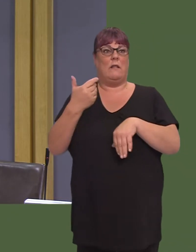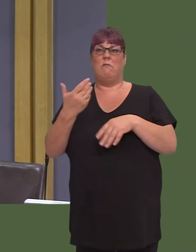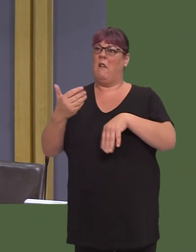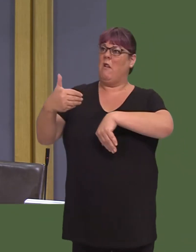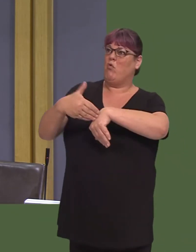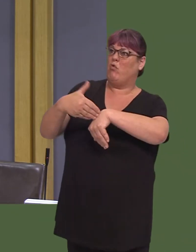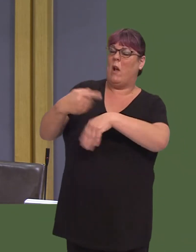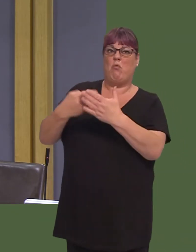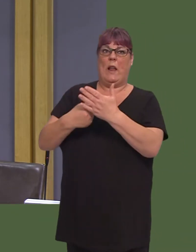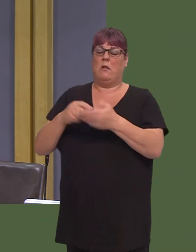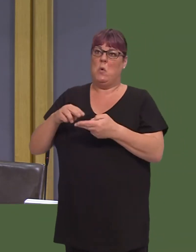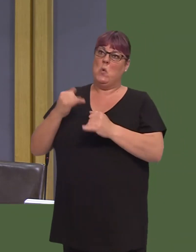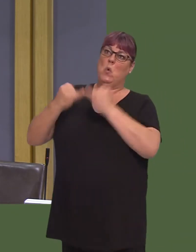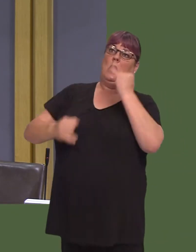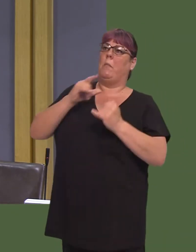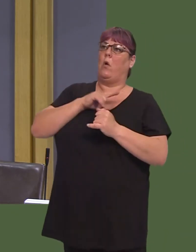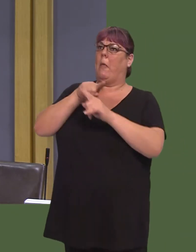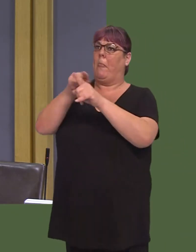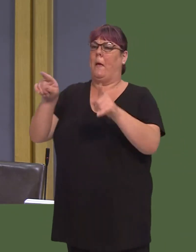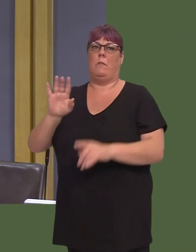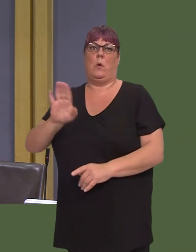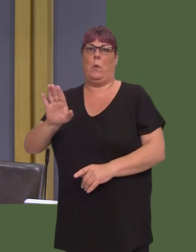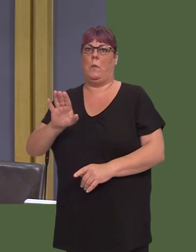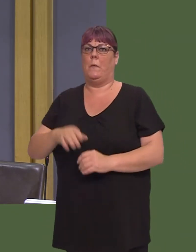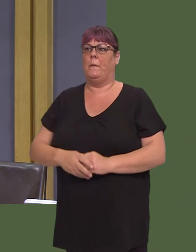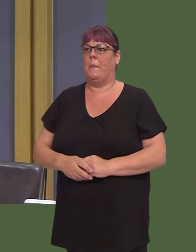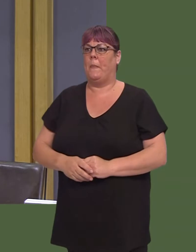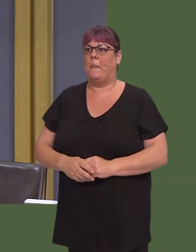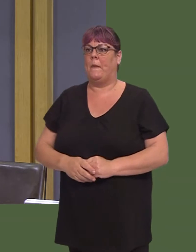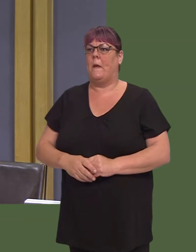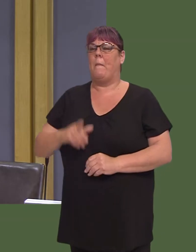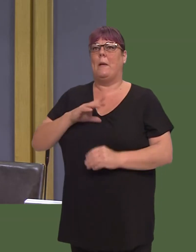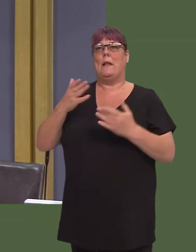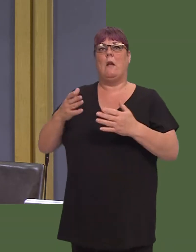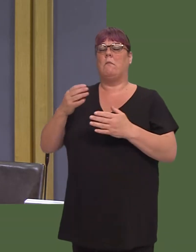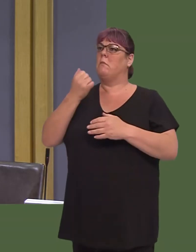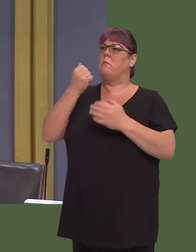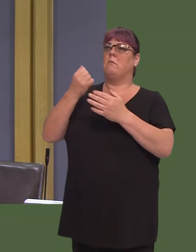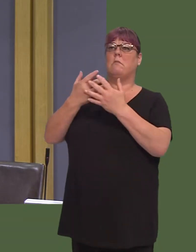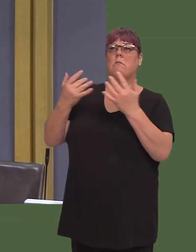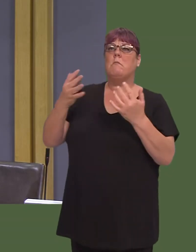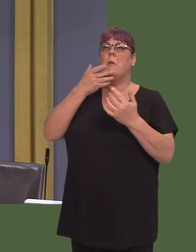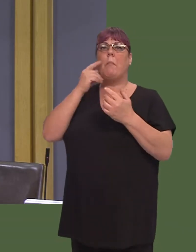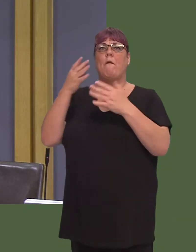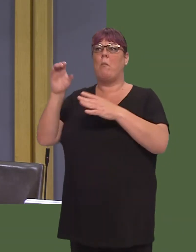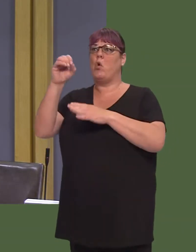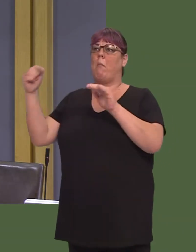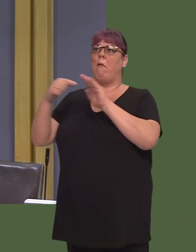So, it's hugely important that we ensure that there's a proper supply of public housing and that does mean, of course, creating a situation where public housing remains just